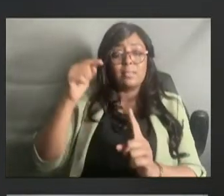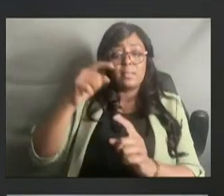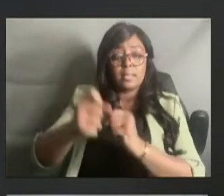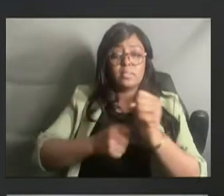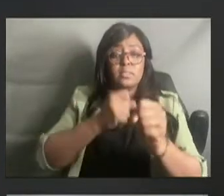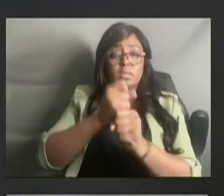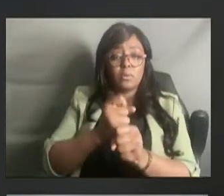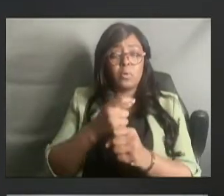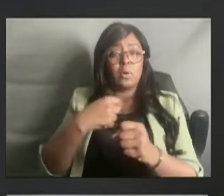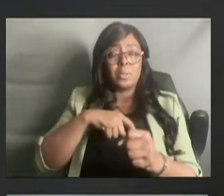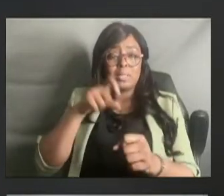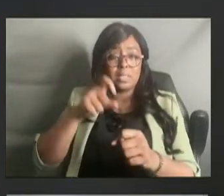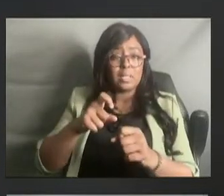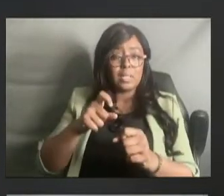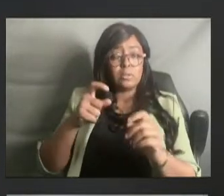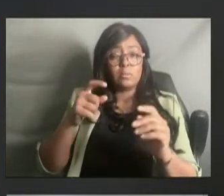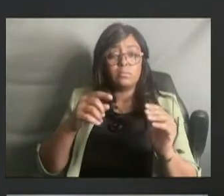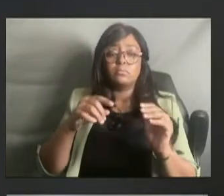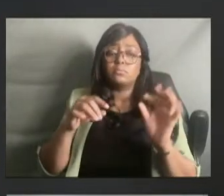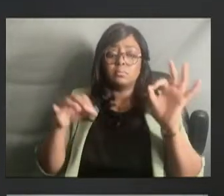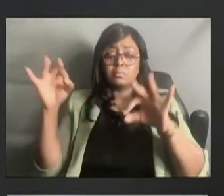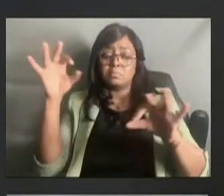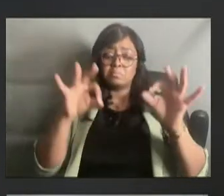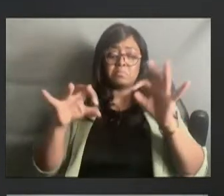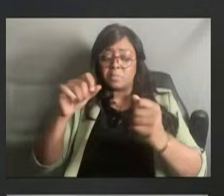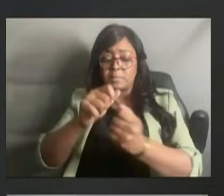opportunities that we're not